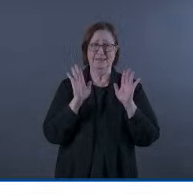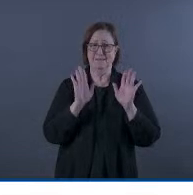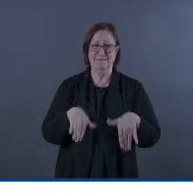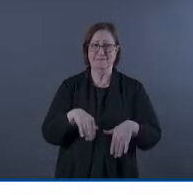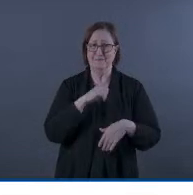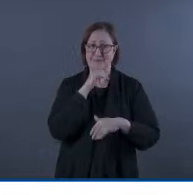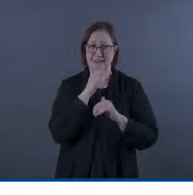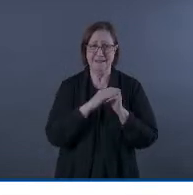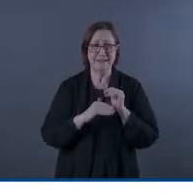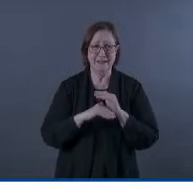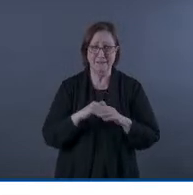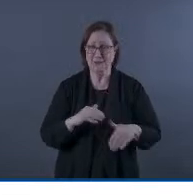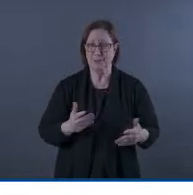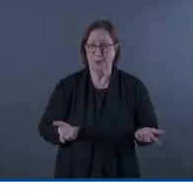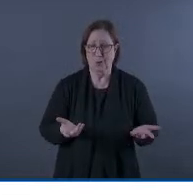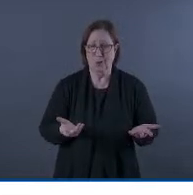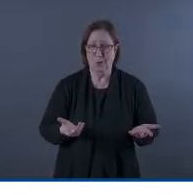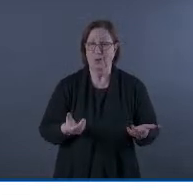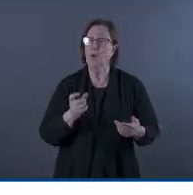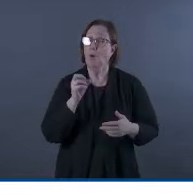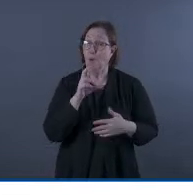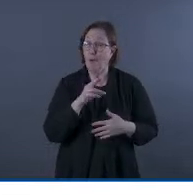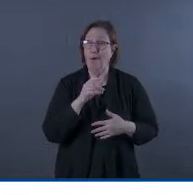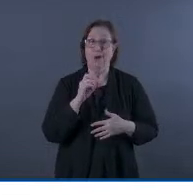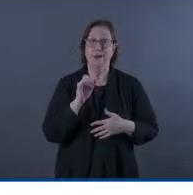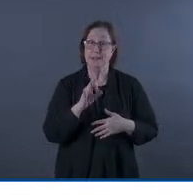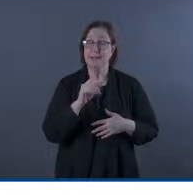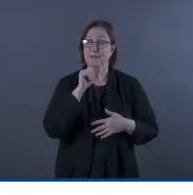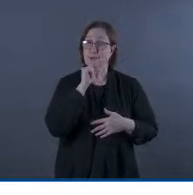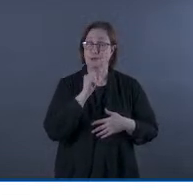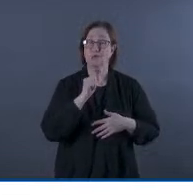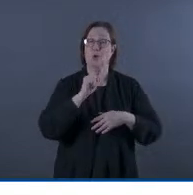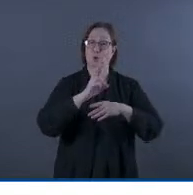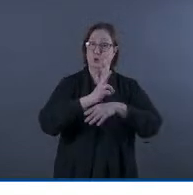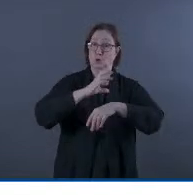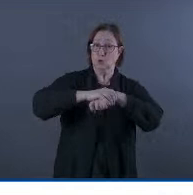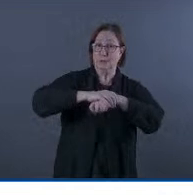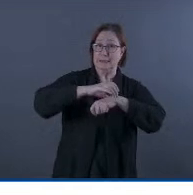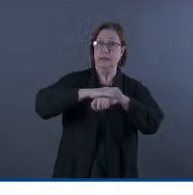or who are not English-speaking, you can also call the department of health vaccine hotline